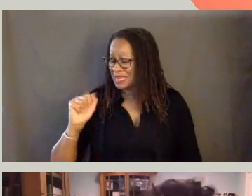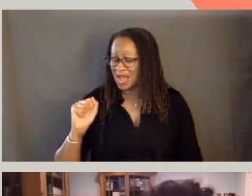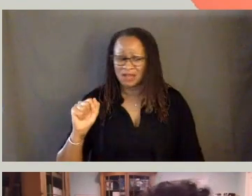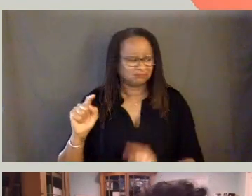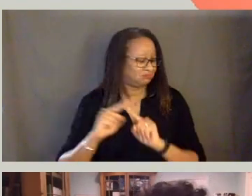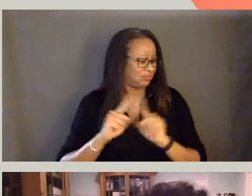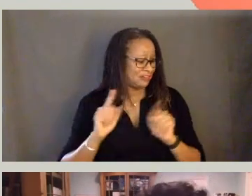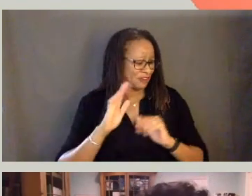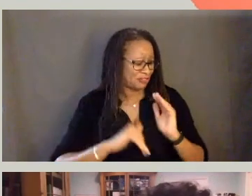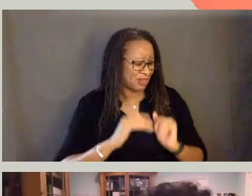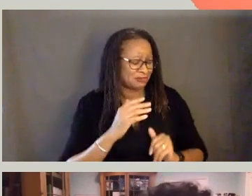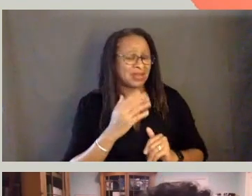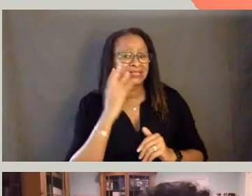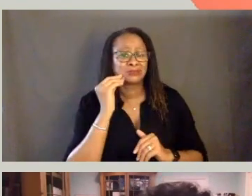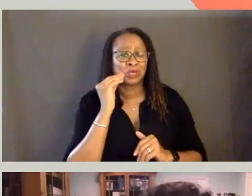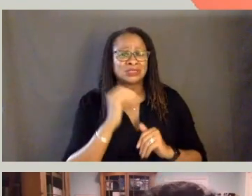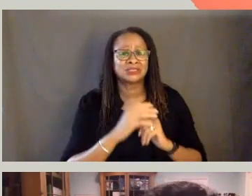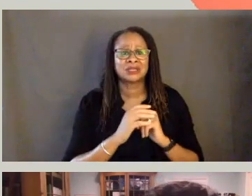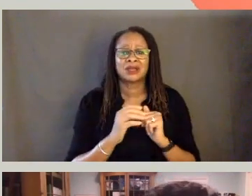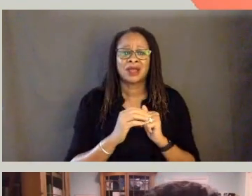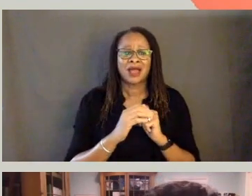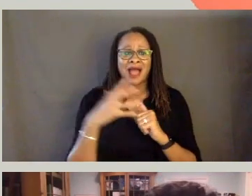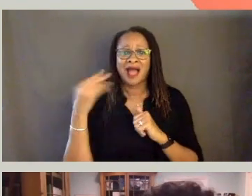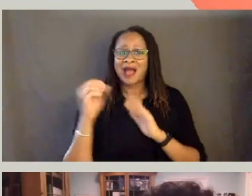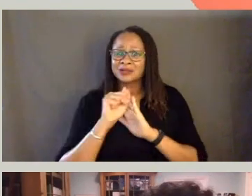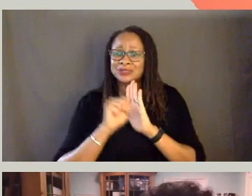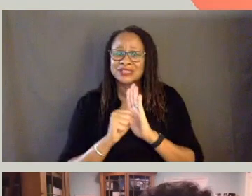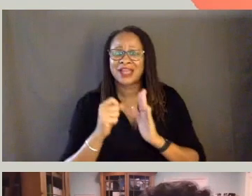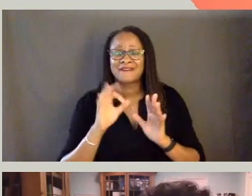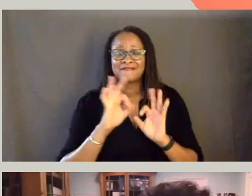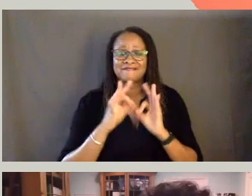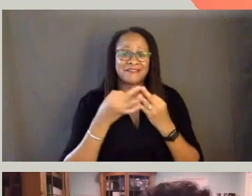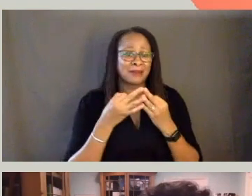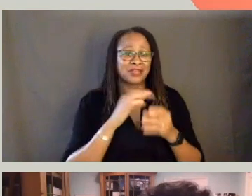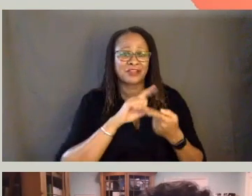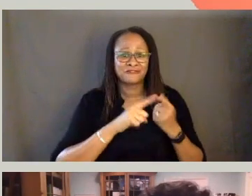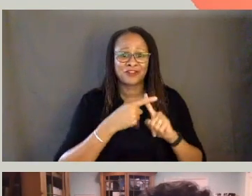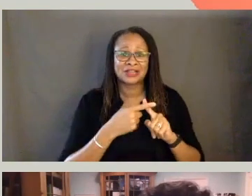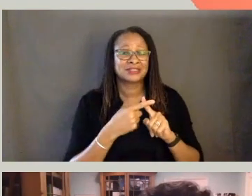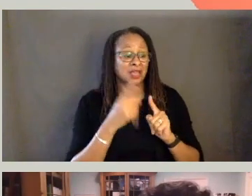what my out-of-state family and friends were seeing in the media about Chicago.